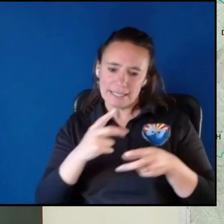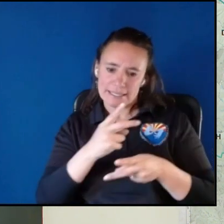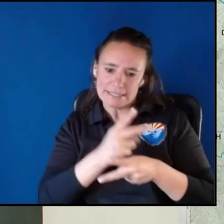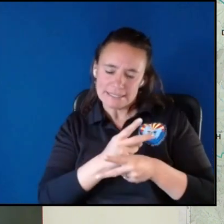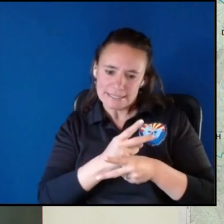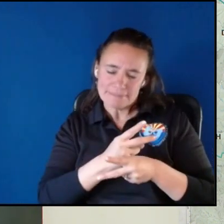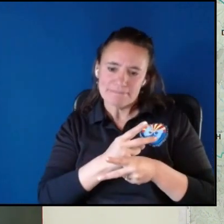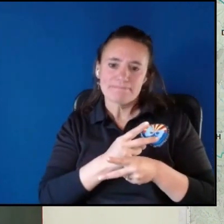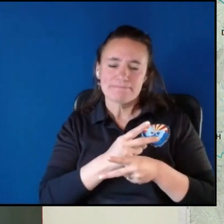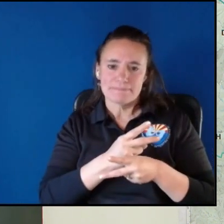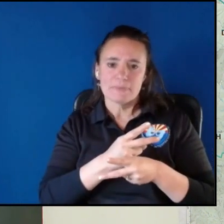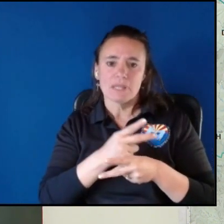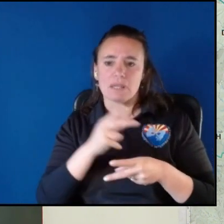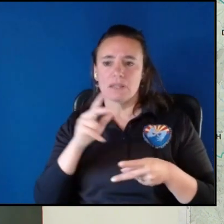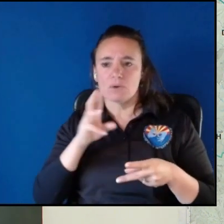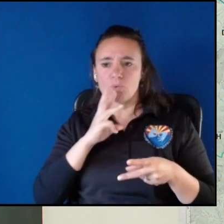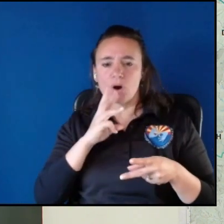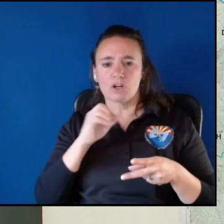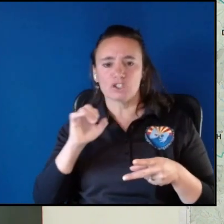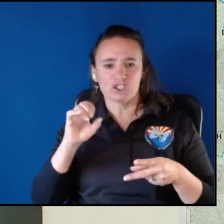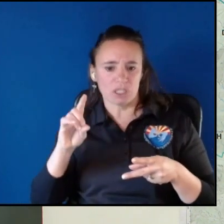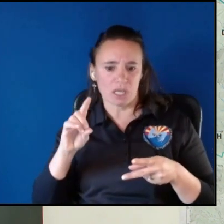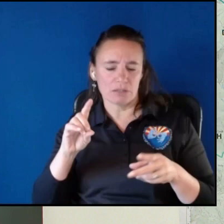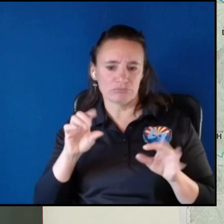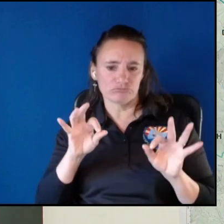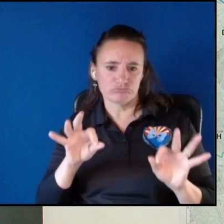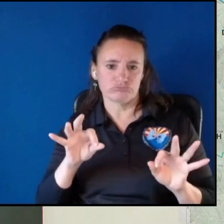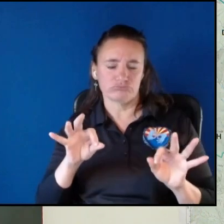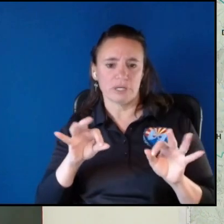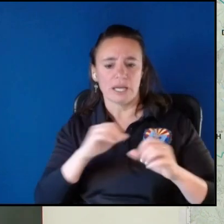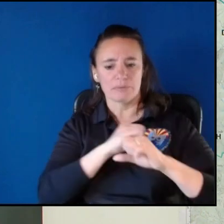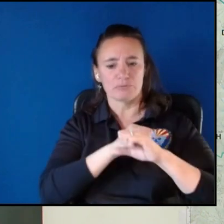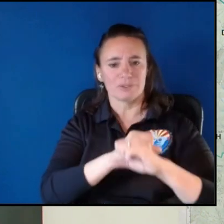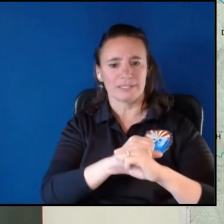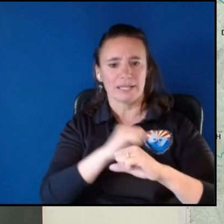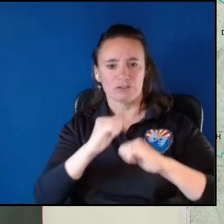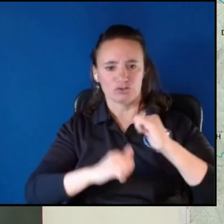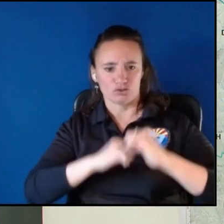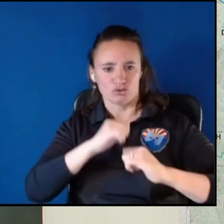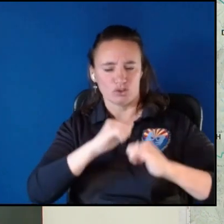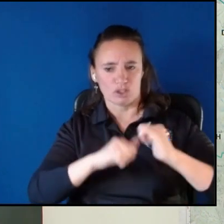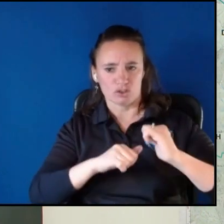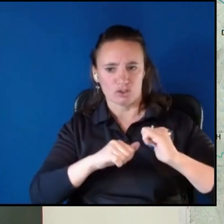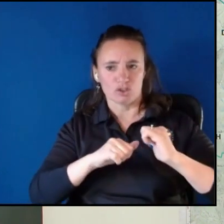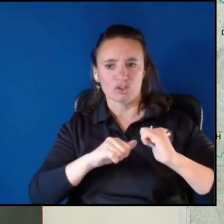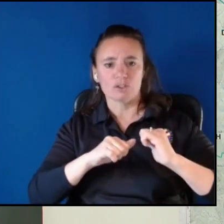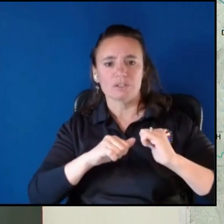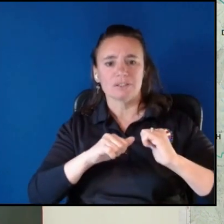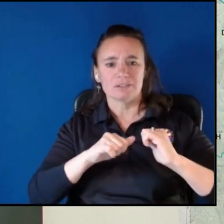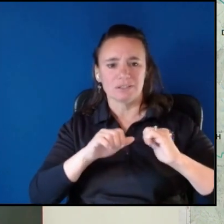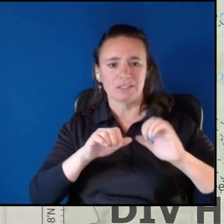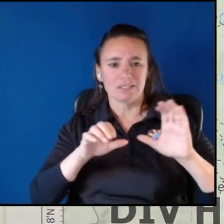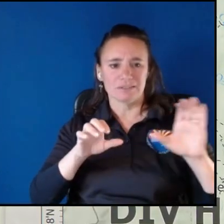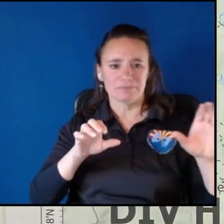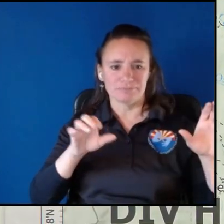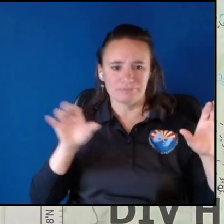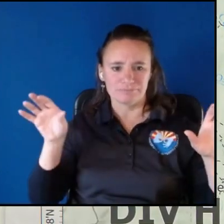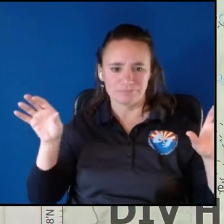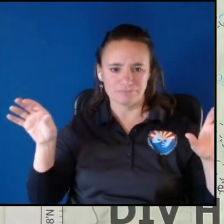And also to protect the structures down here in the Tres Lagunas area, Cowls, and Geronimo. So, we want to